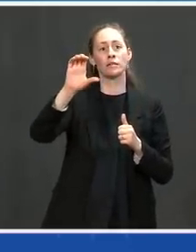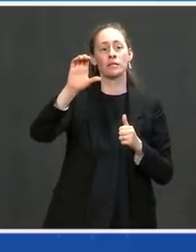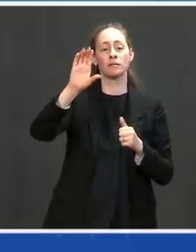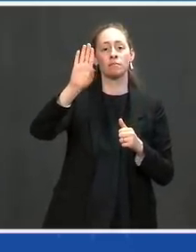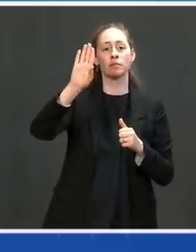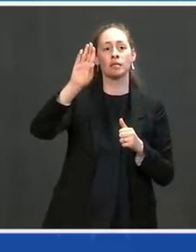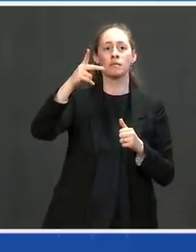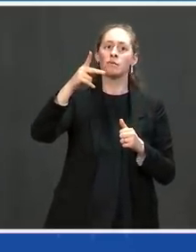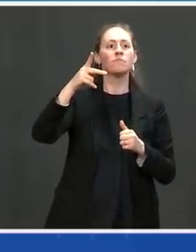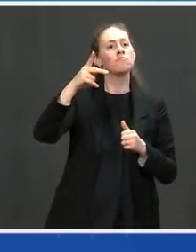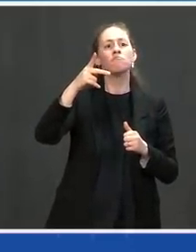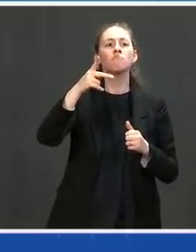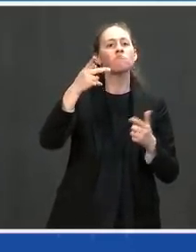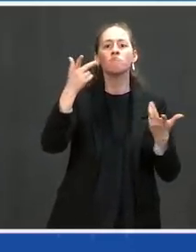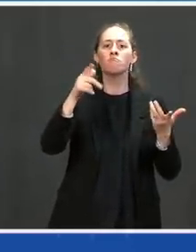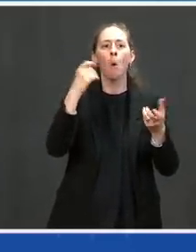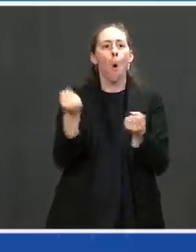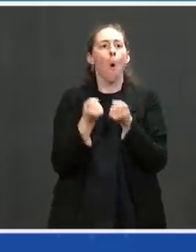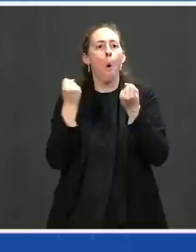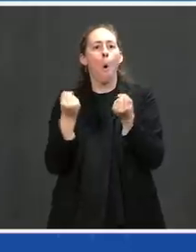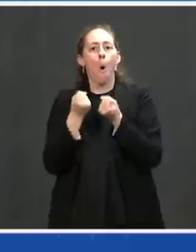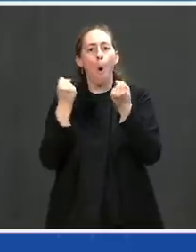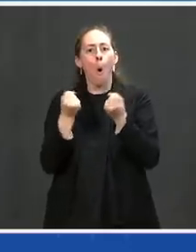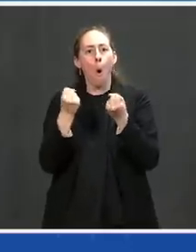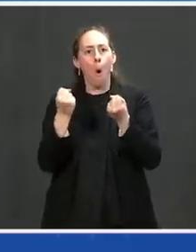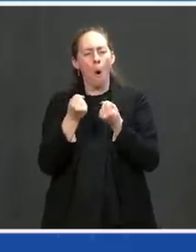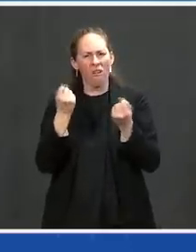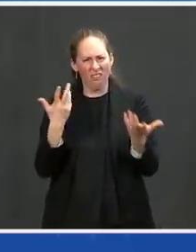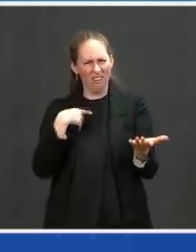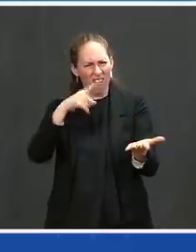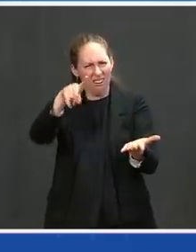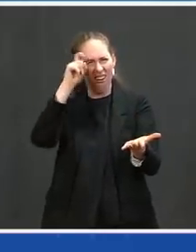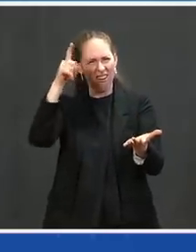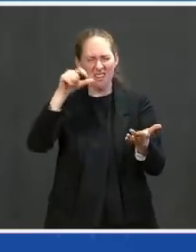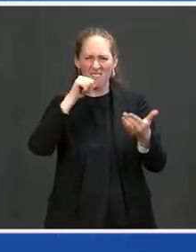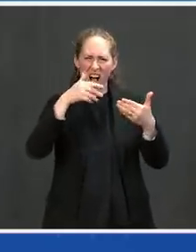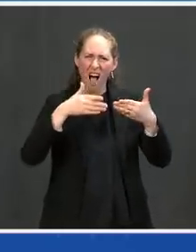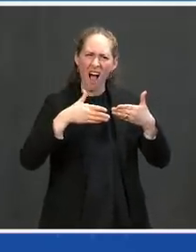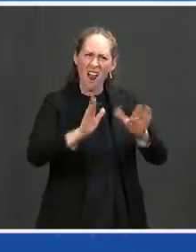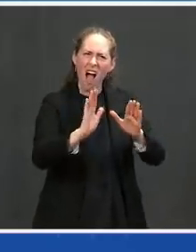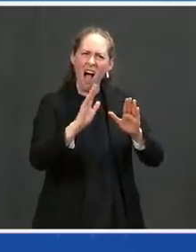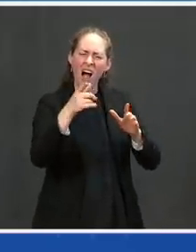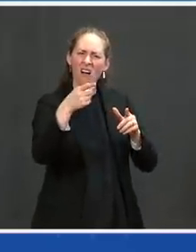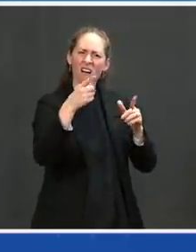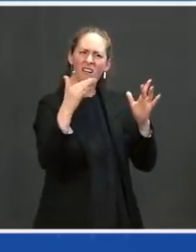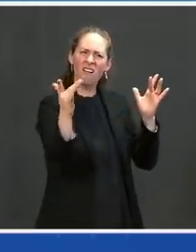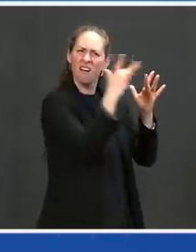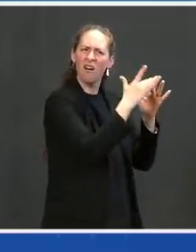So when can we expect your promise of things getting better with contacting and expediency and processing? The President: Well, they're already getting better,